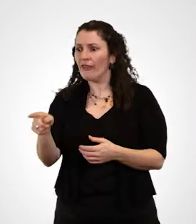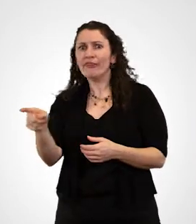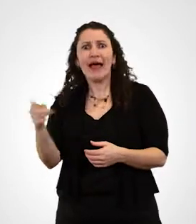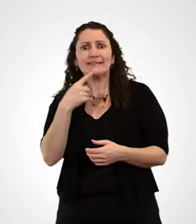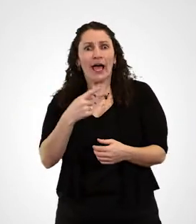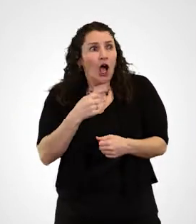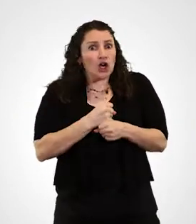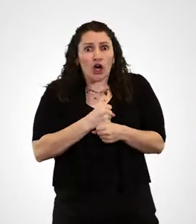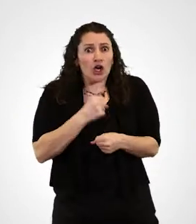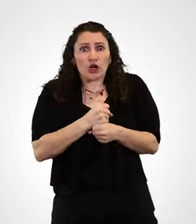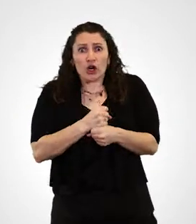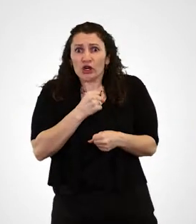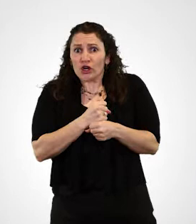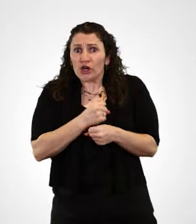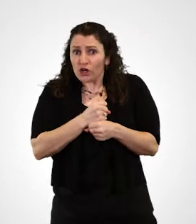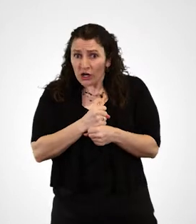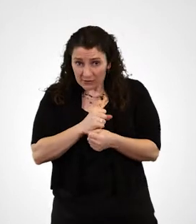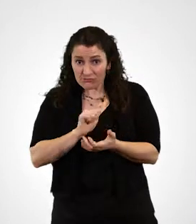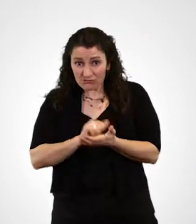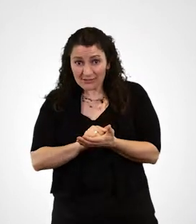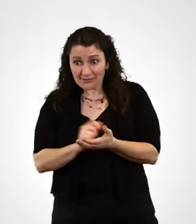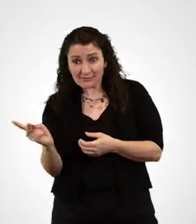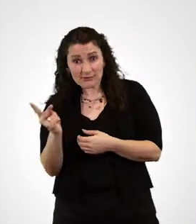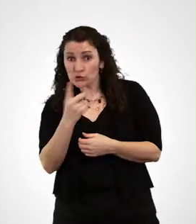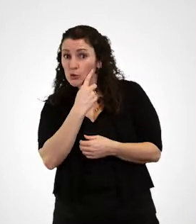They said "g, g, g", right?